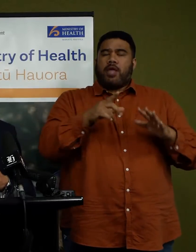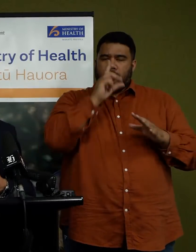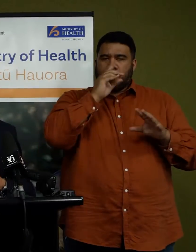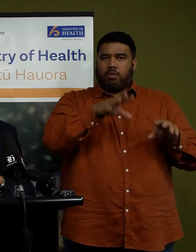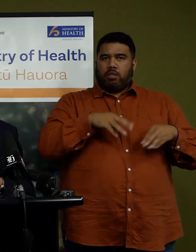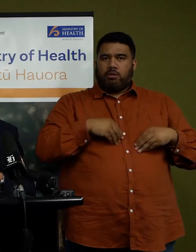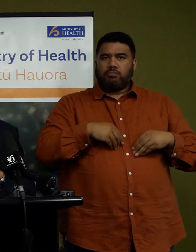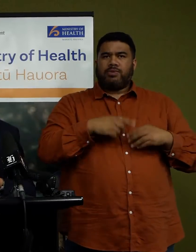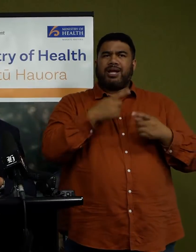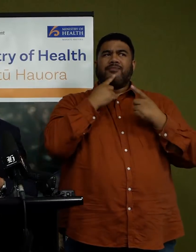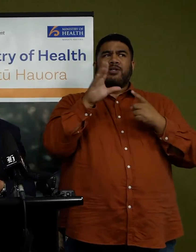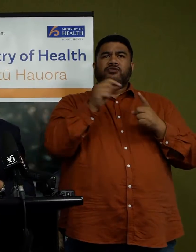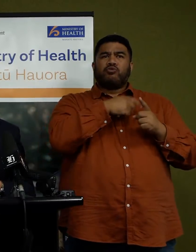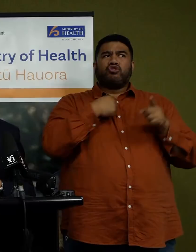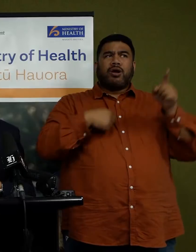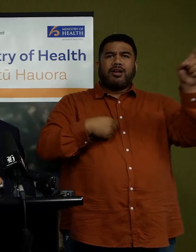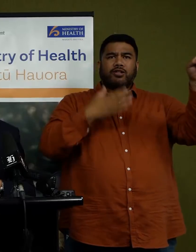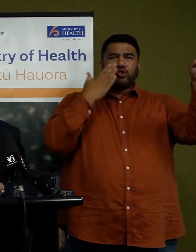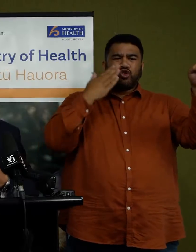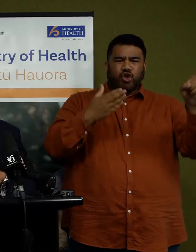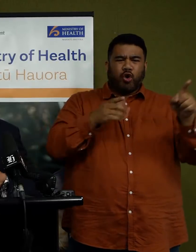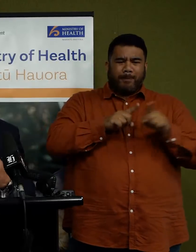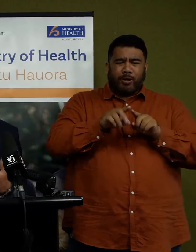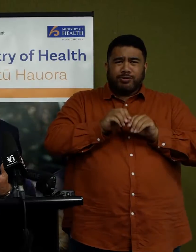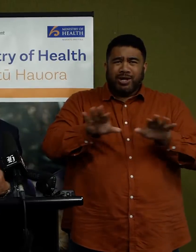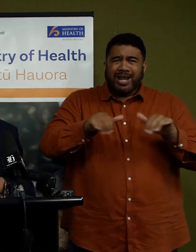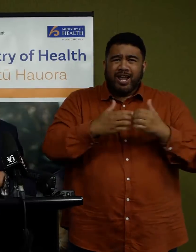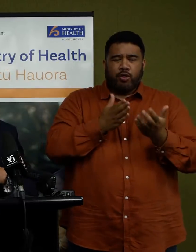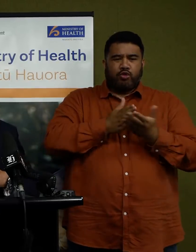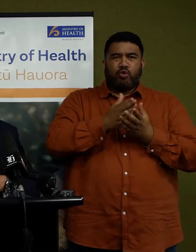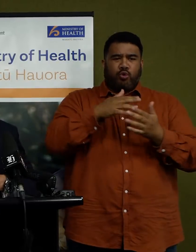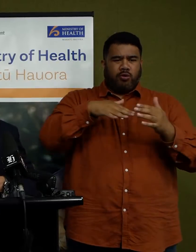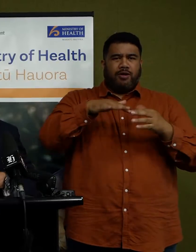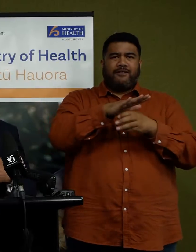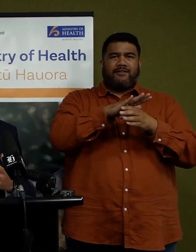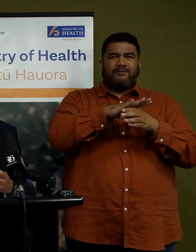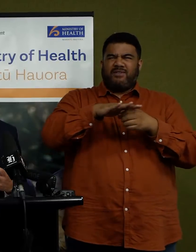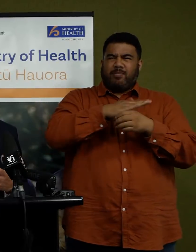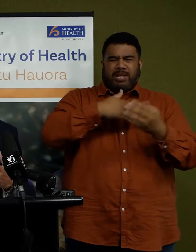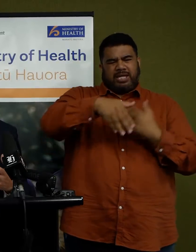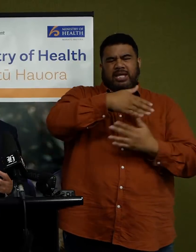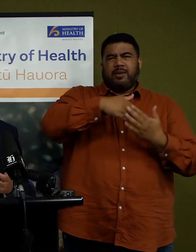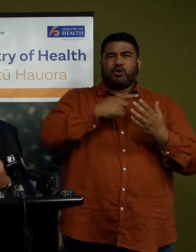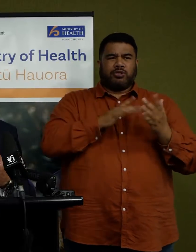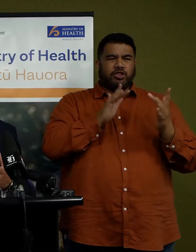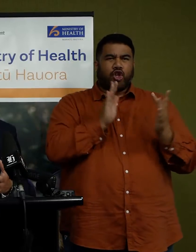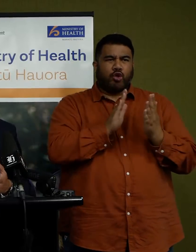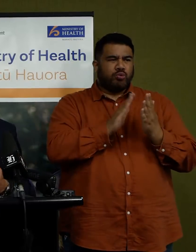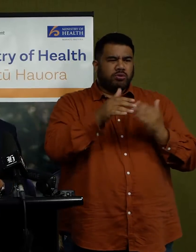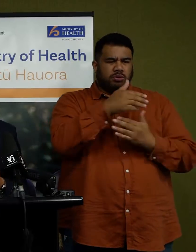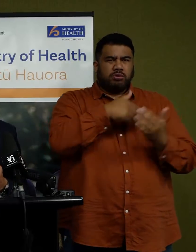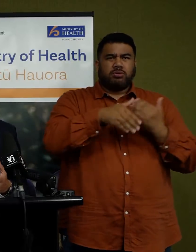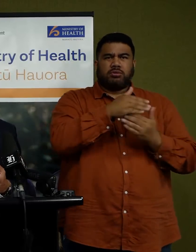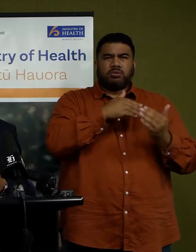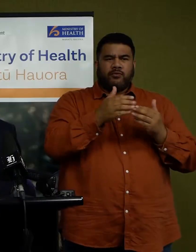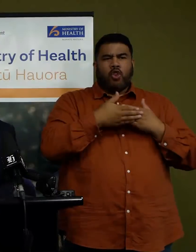show that most transmission is occurring in families. In other words, people who are in close contact with each other for periods of time,